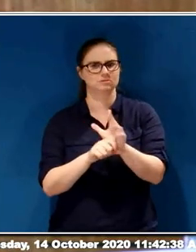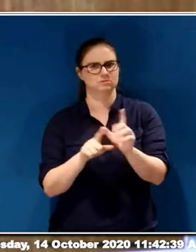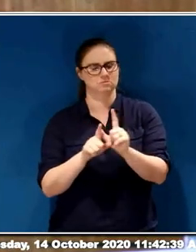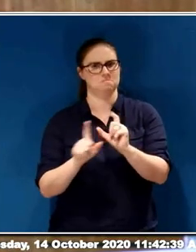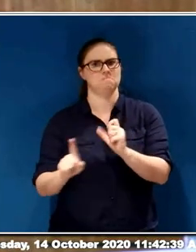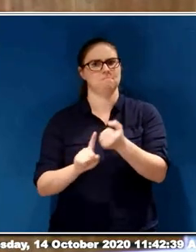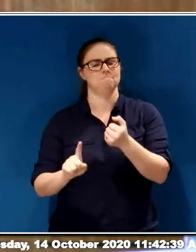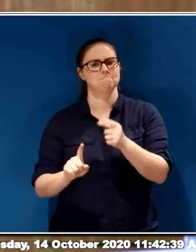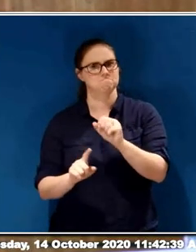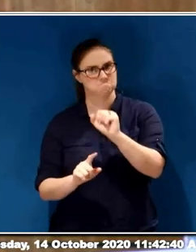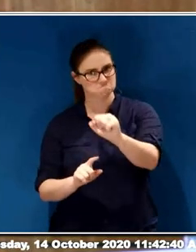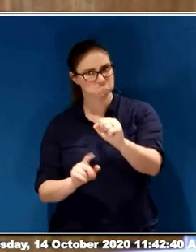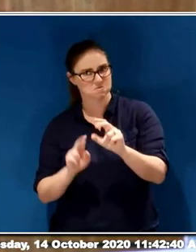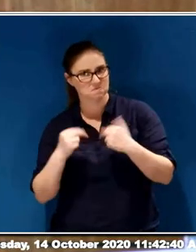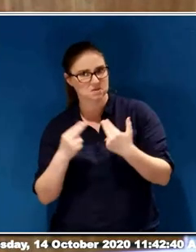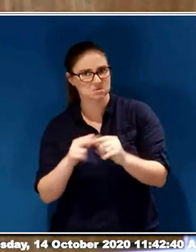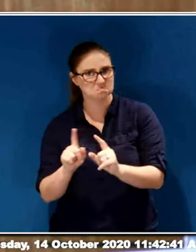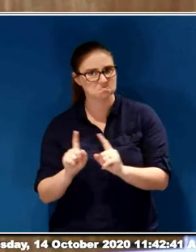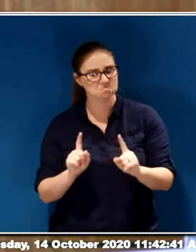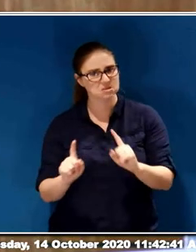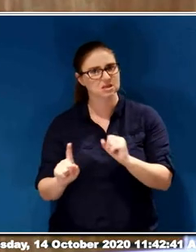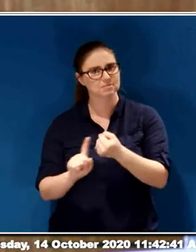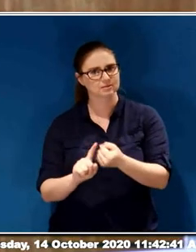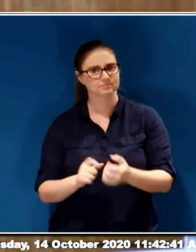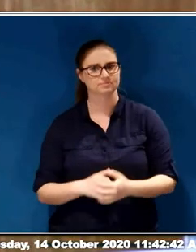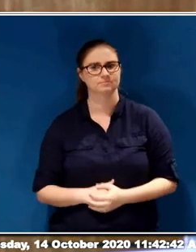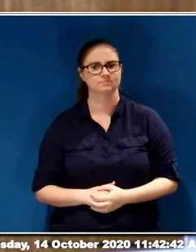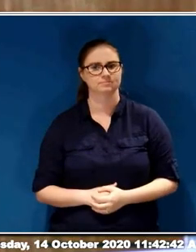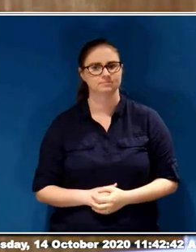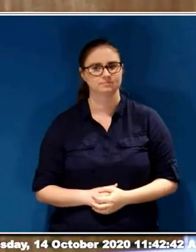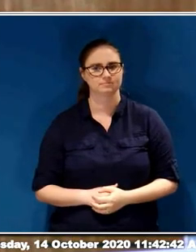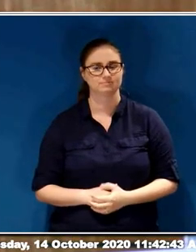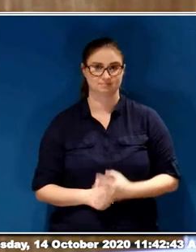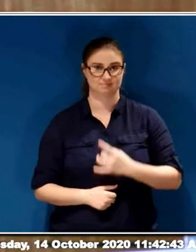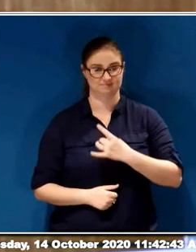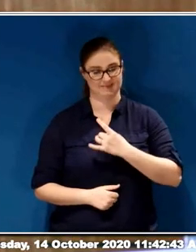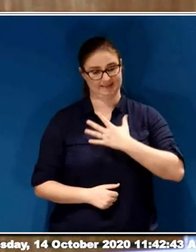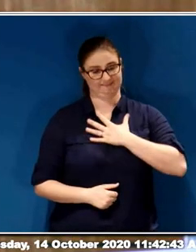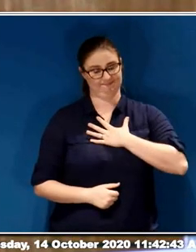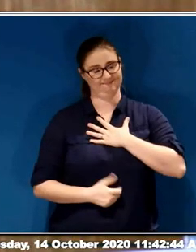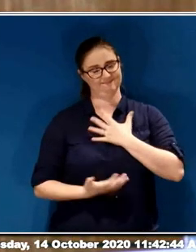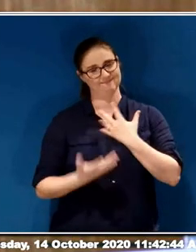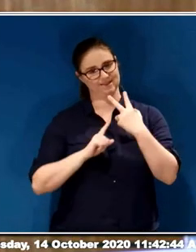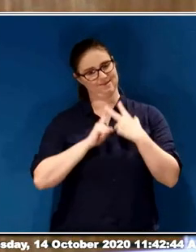So I've been diagnosed with PTSD, depression, and a panic disorder.